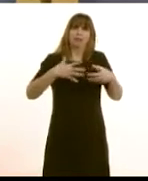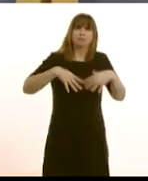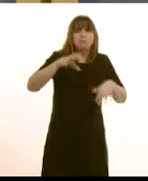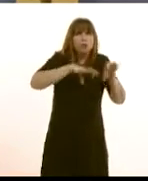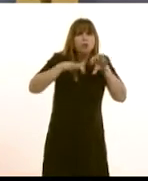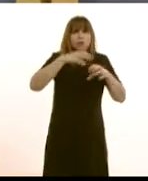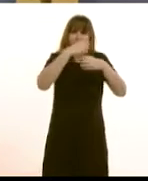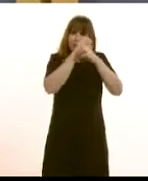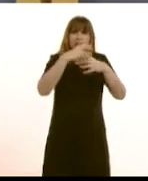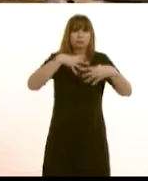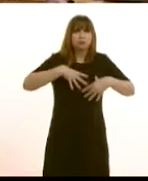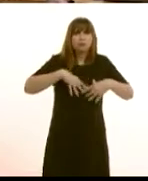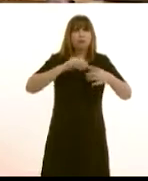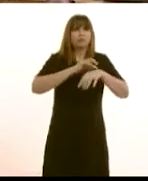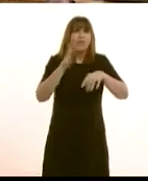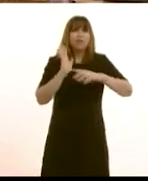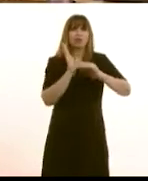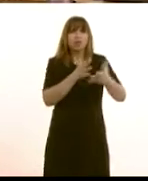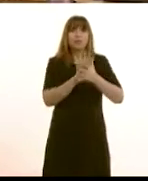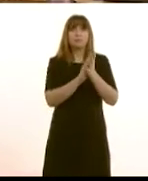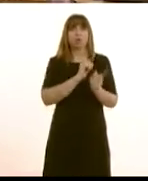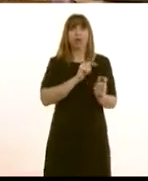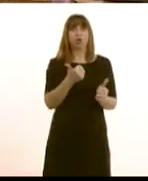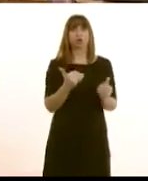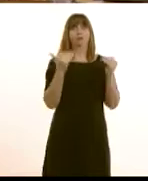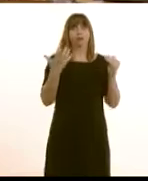ICT and professional services? Carwyn Jones: Well, only yesterday, I launched